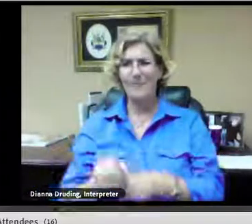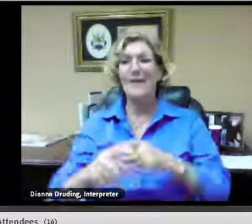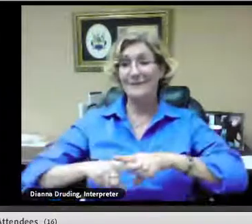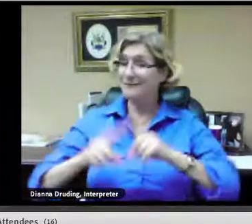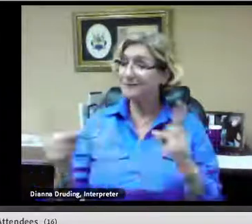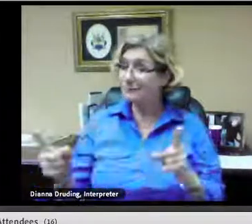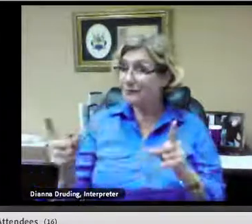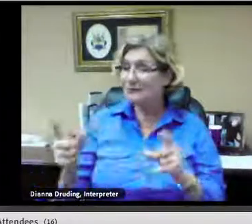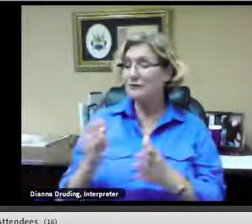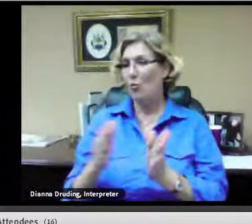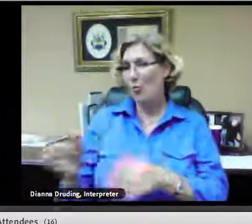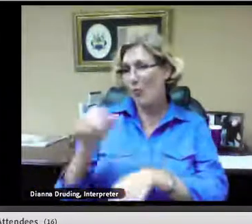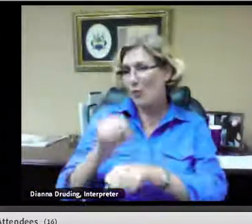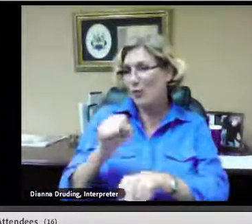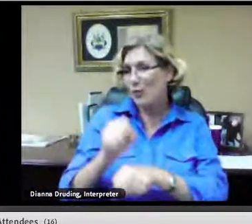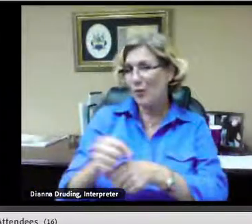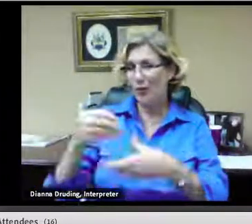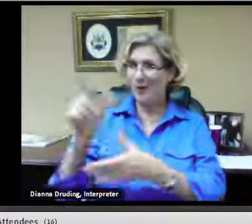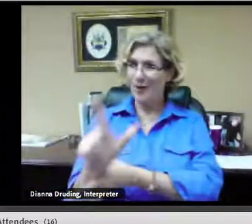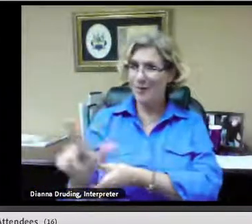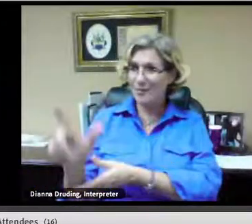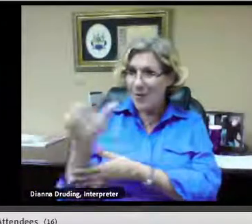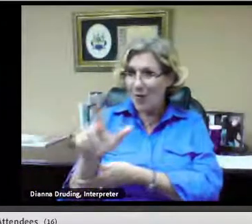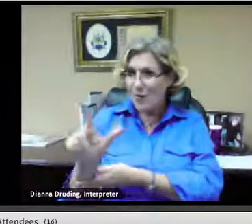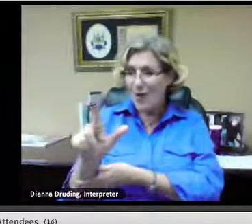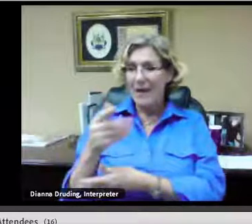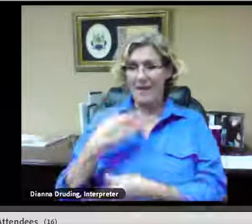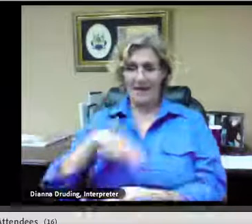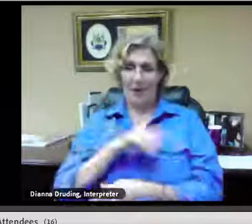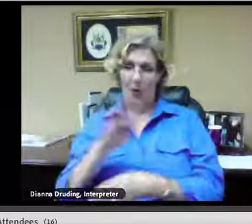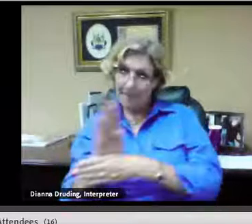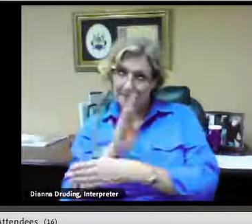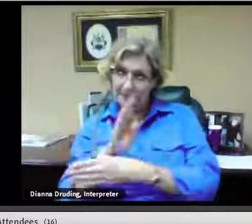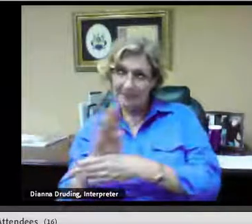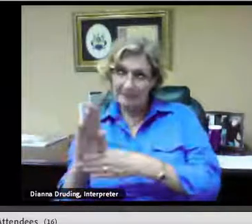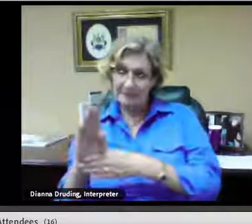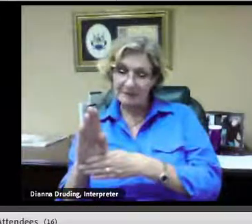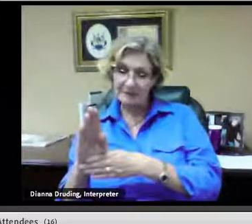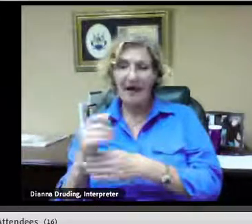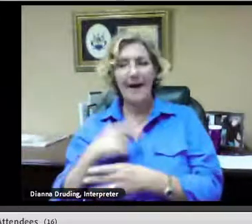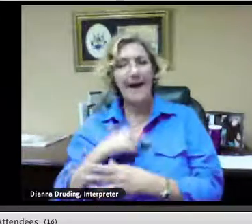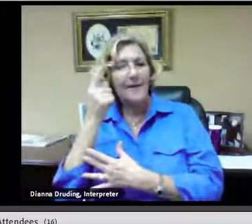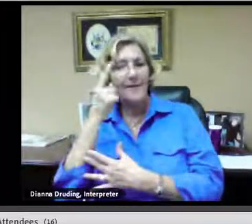and our society in general, our businesses, and I think that, you know, the way that we serve our patrons,